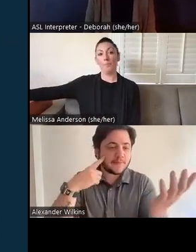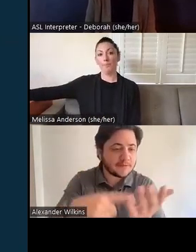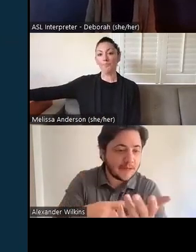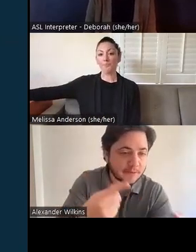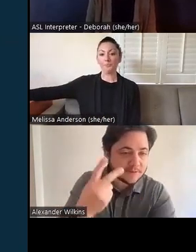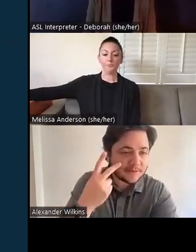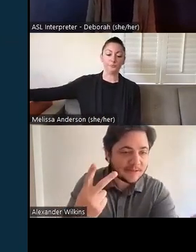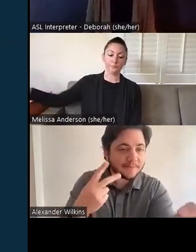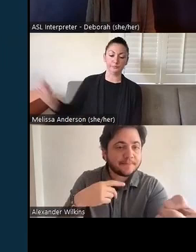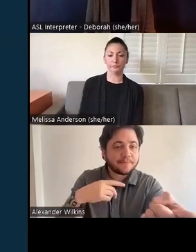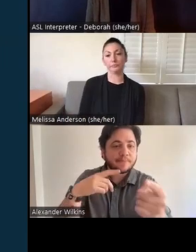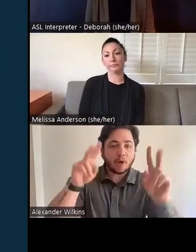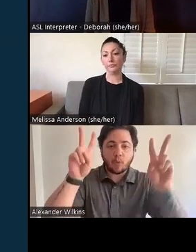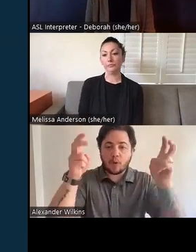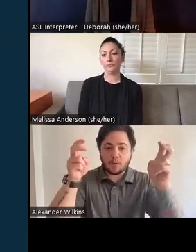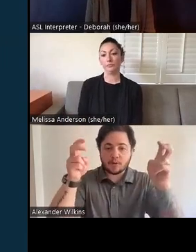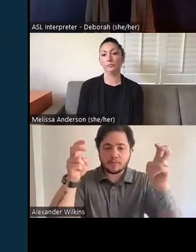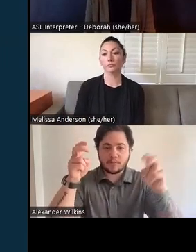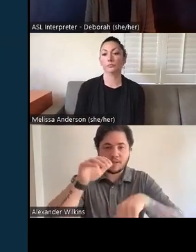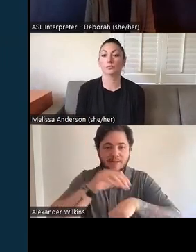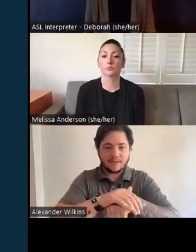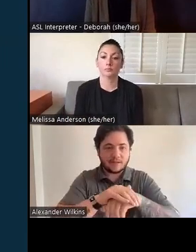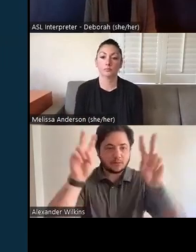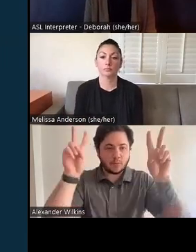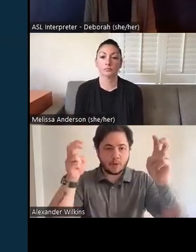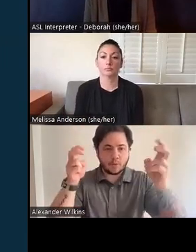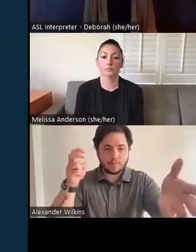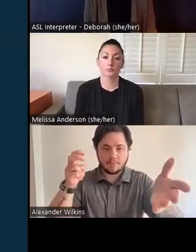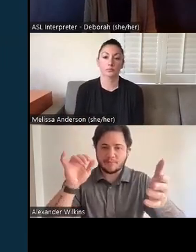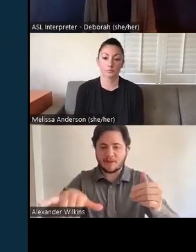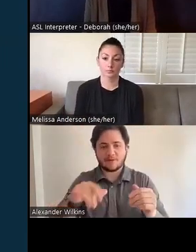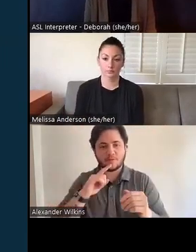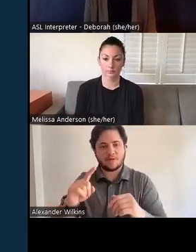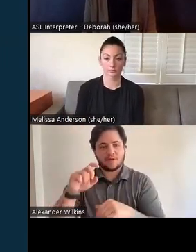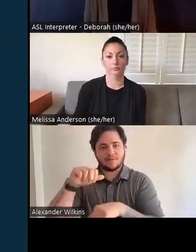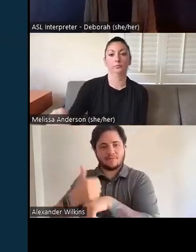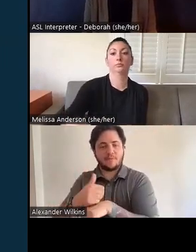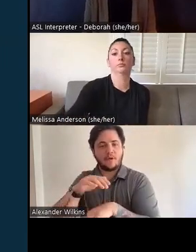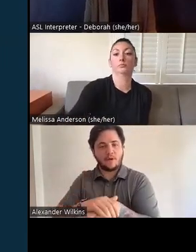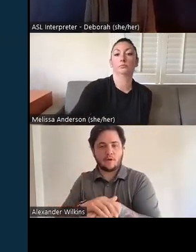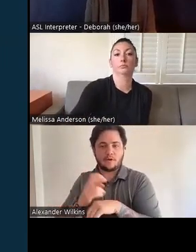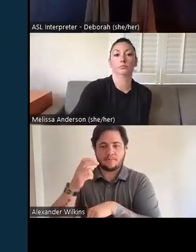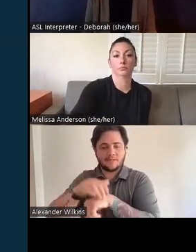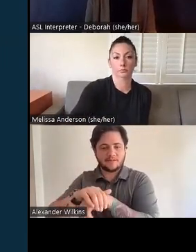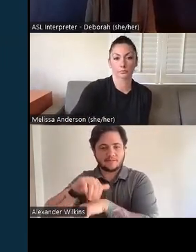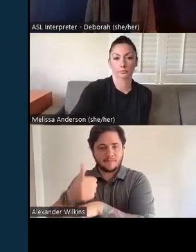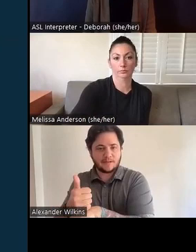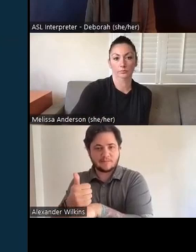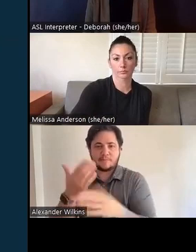face getting therapy, for example, you see here words in quotes, right?